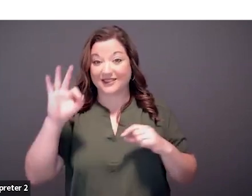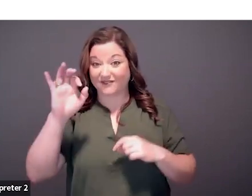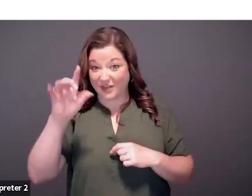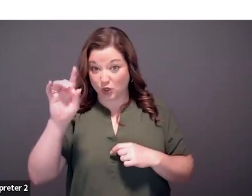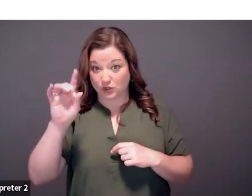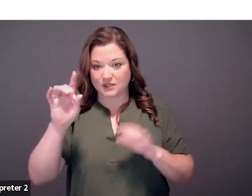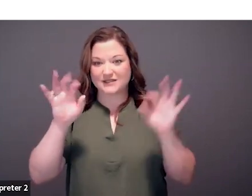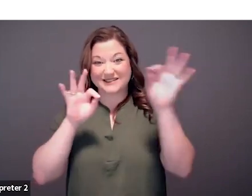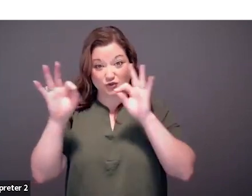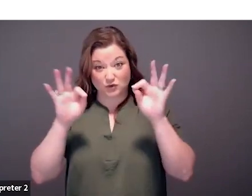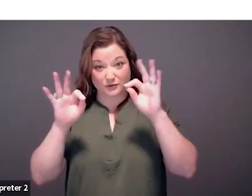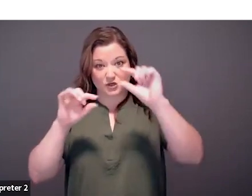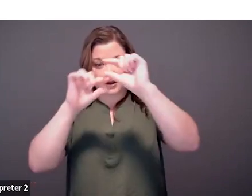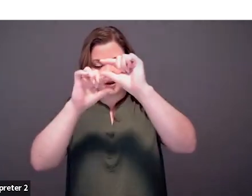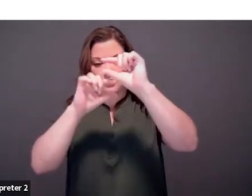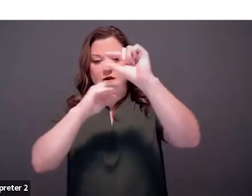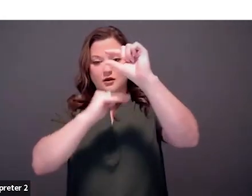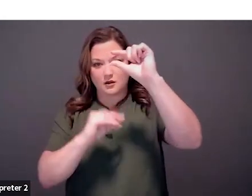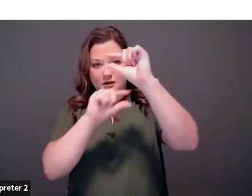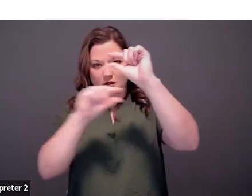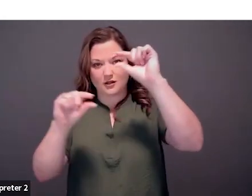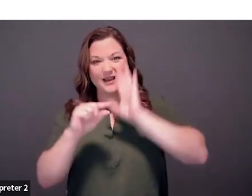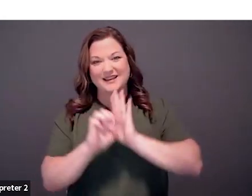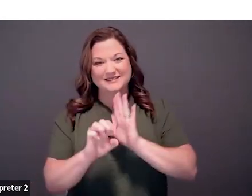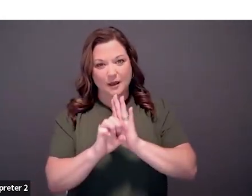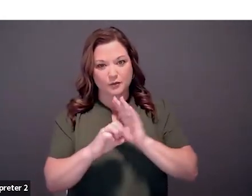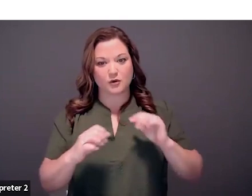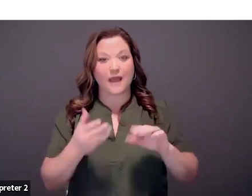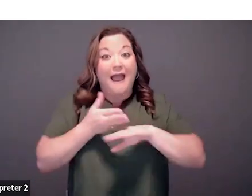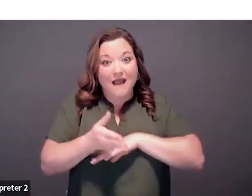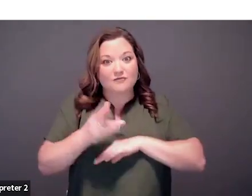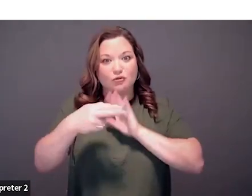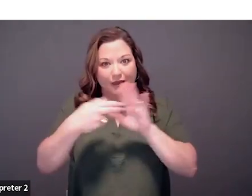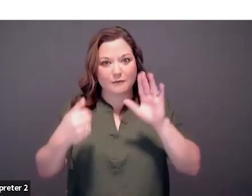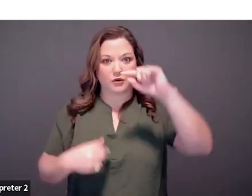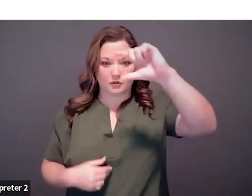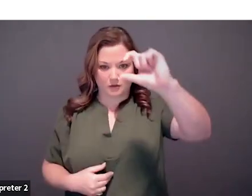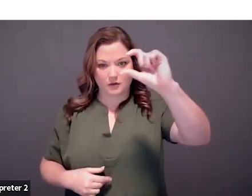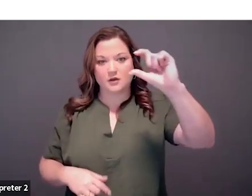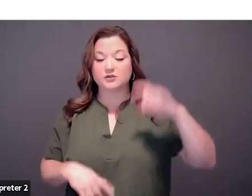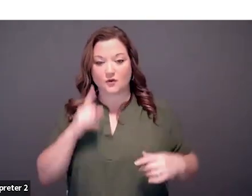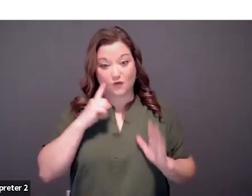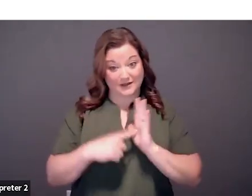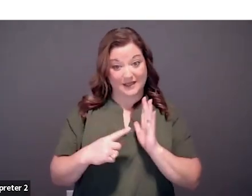above the field just after the label. I have an image example where it says date absolute